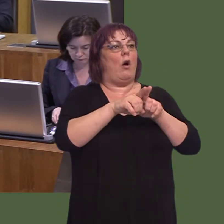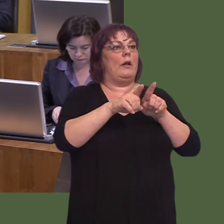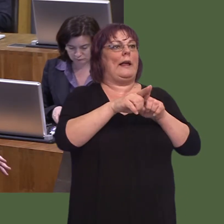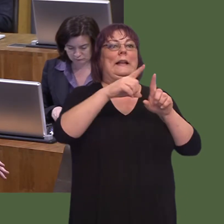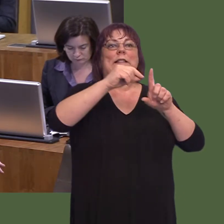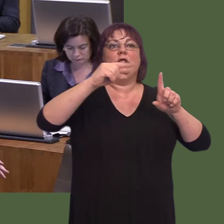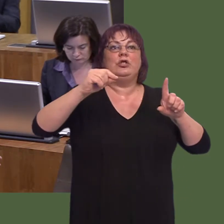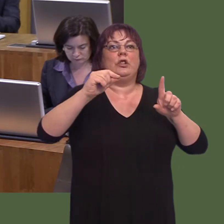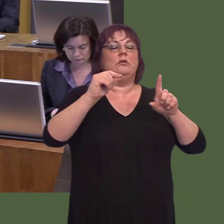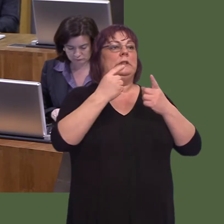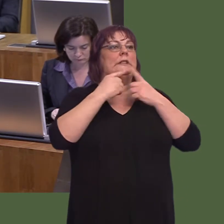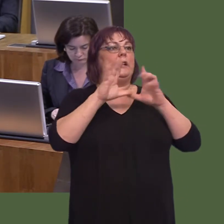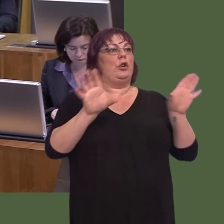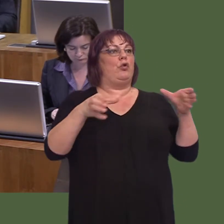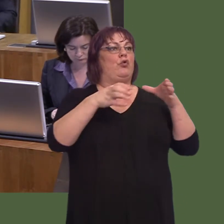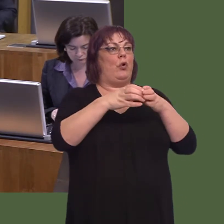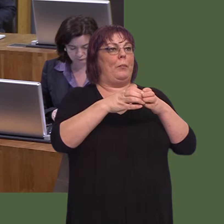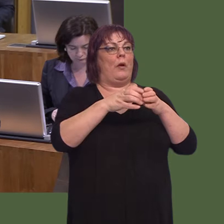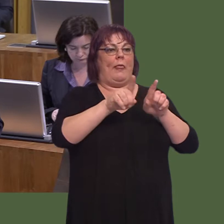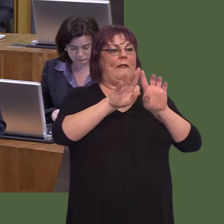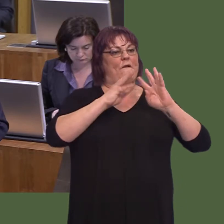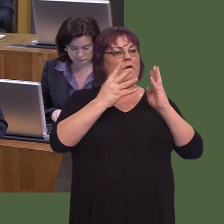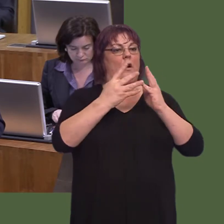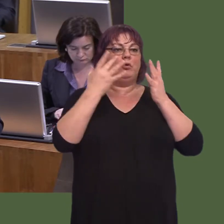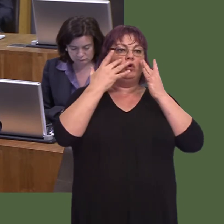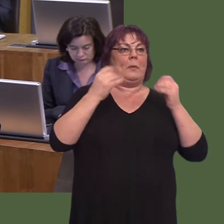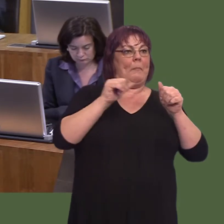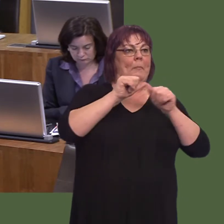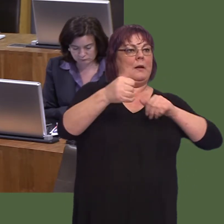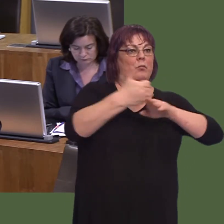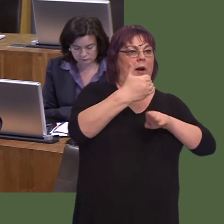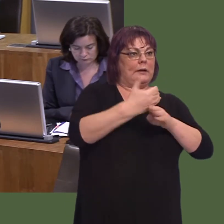example, the digital and data group provides a forum for sharing best practice on that.